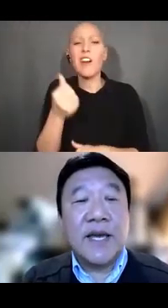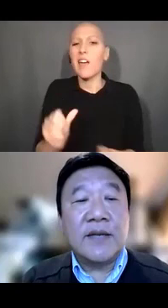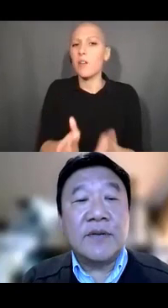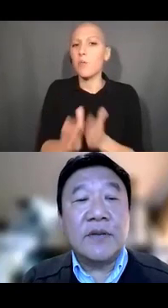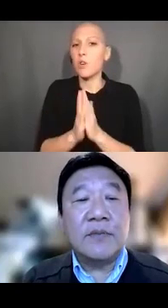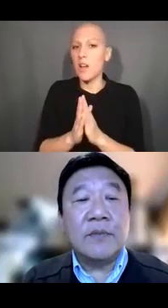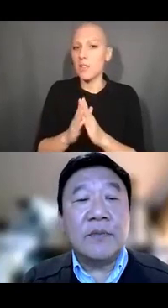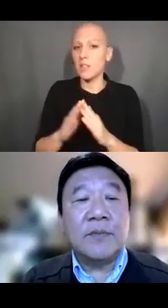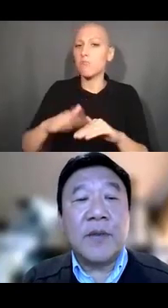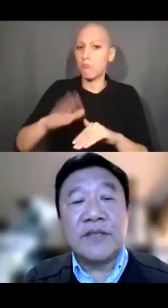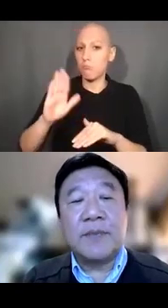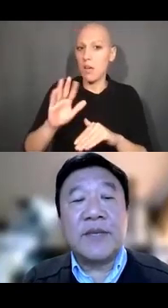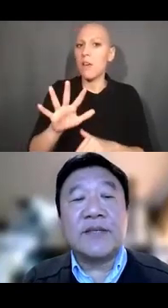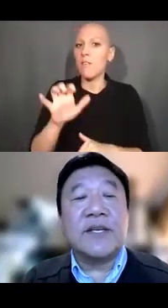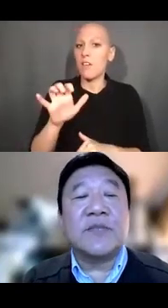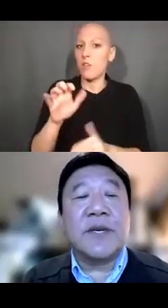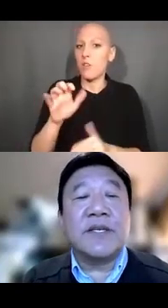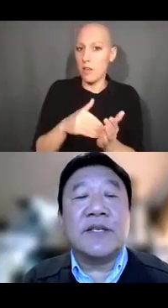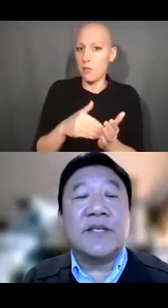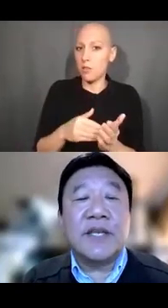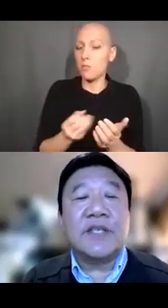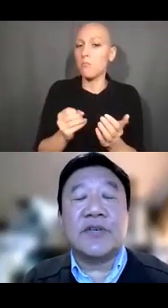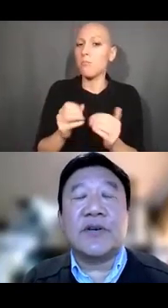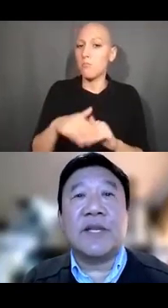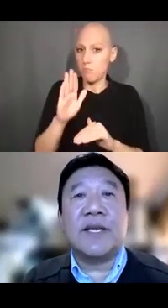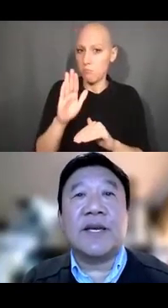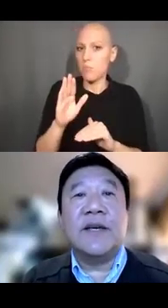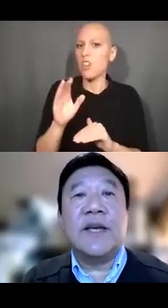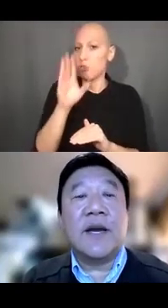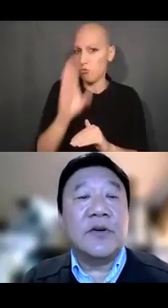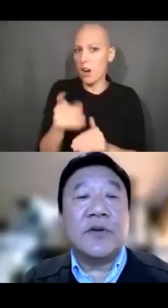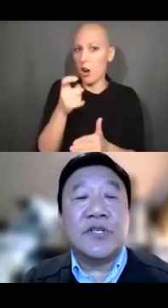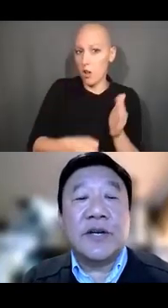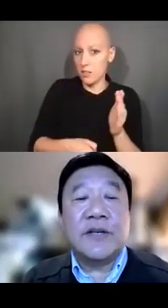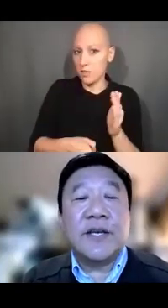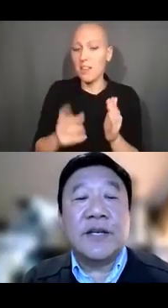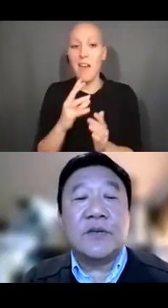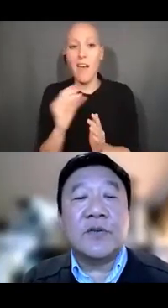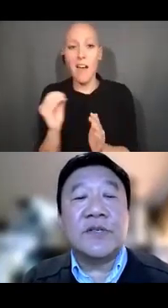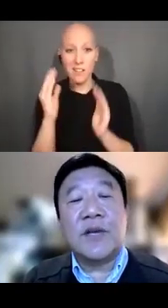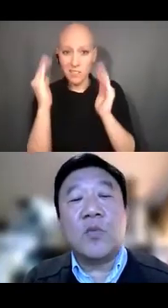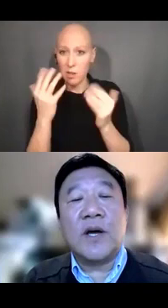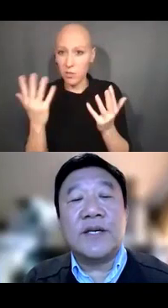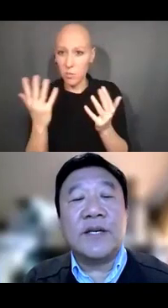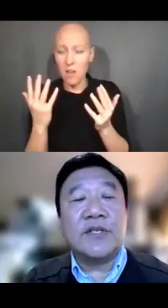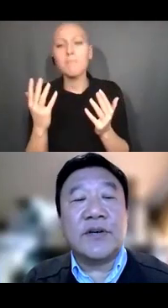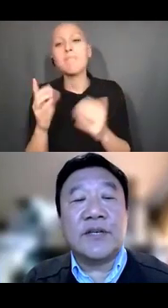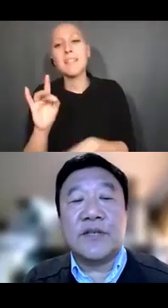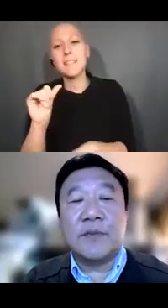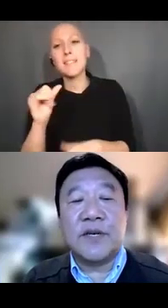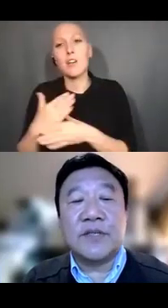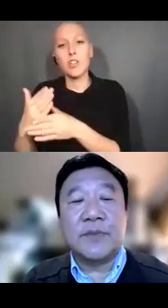And the policy basically expected a data sharing plan. How you're going to share data or state why data sharing is not possible.